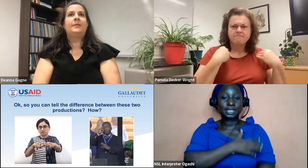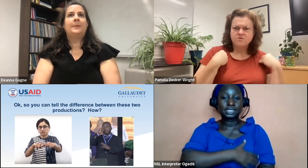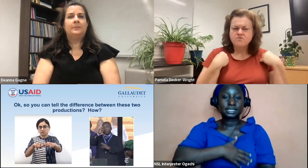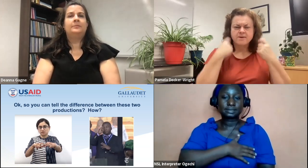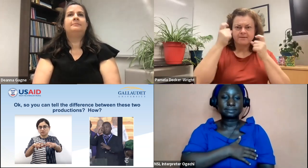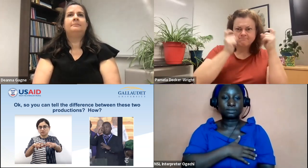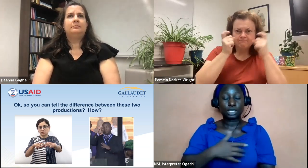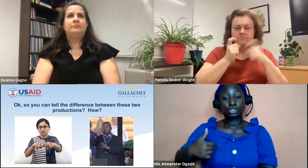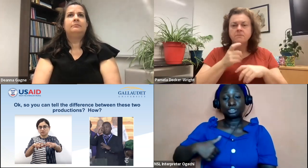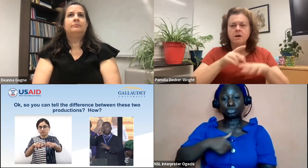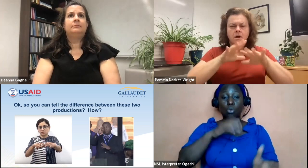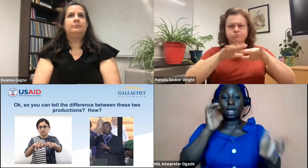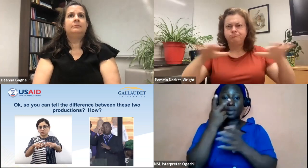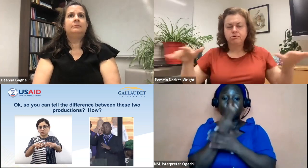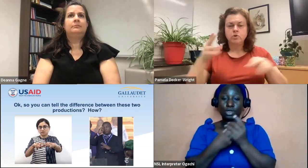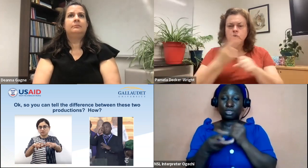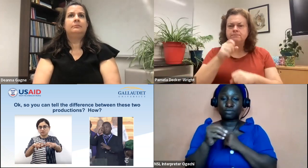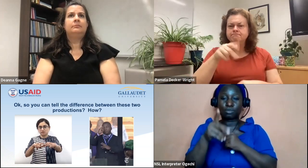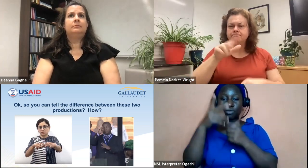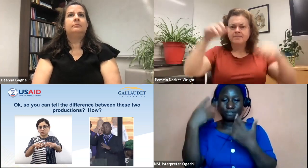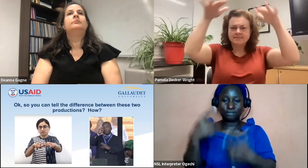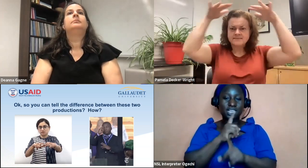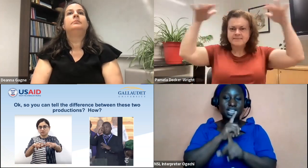is an interpreter, and she has language and